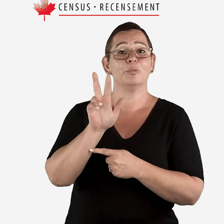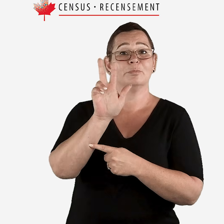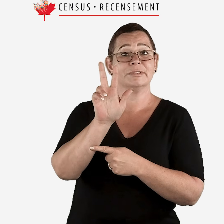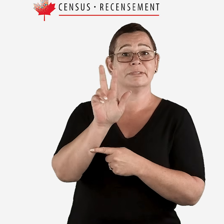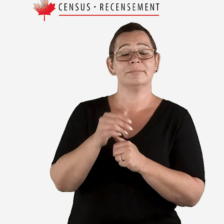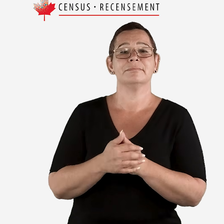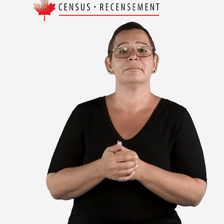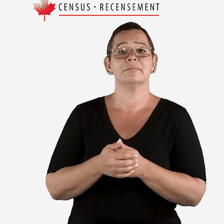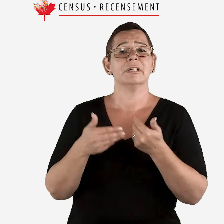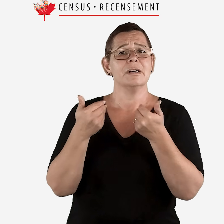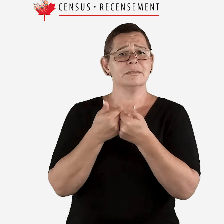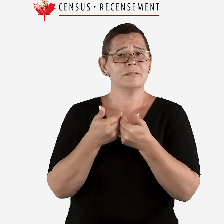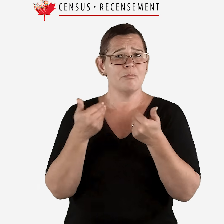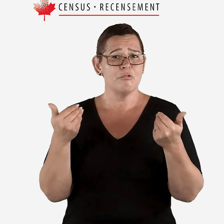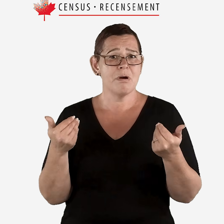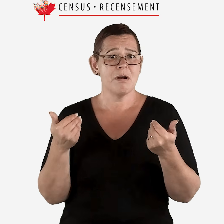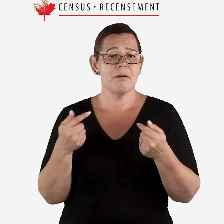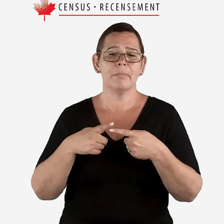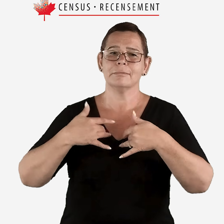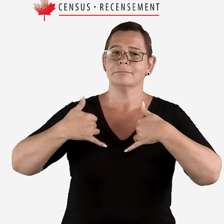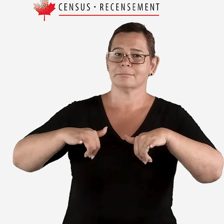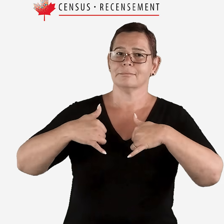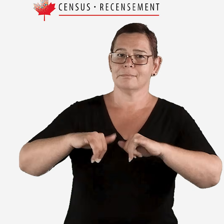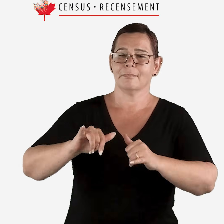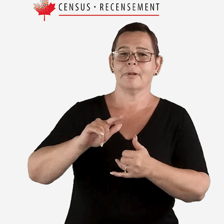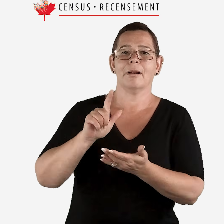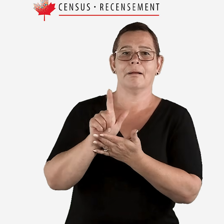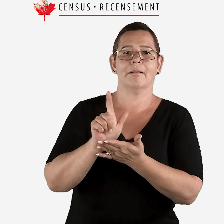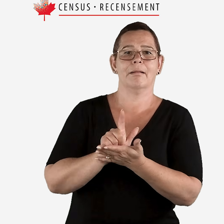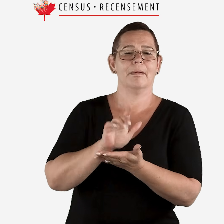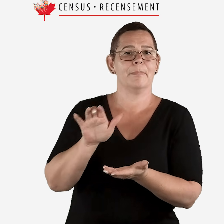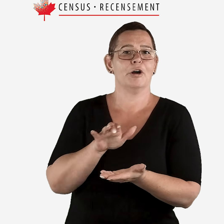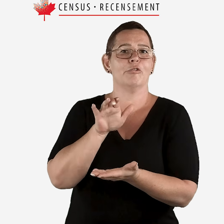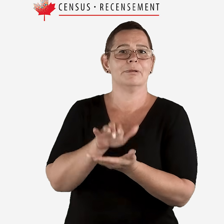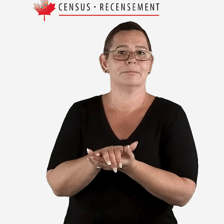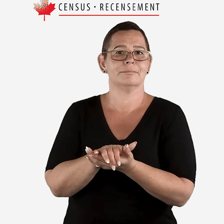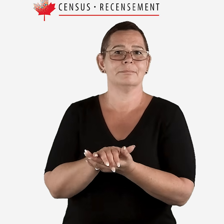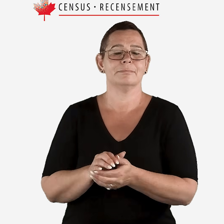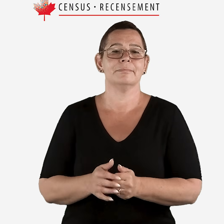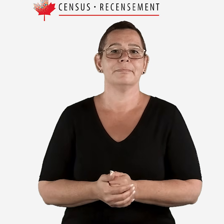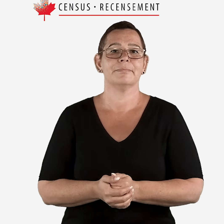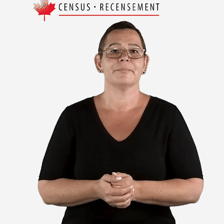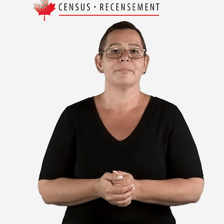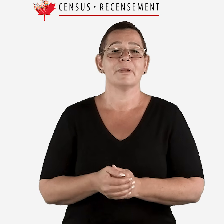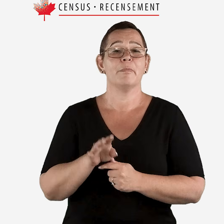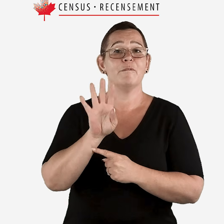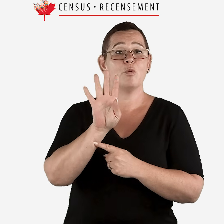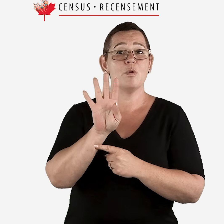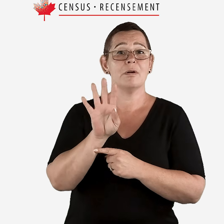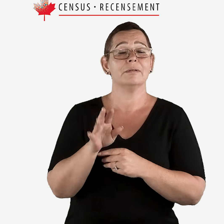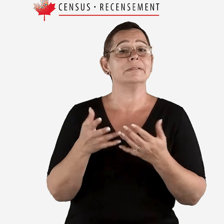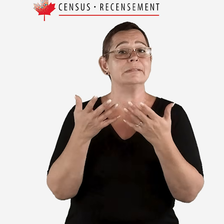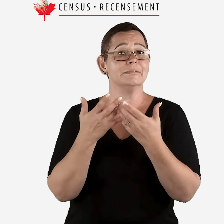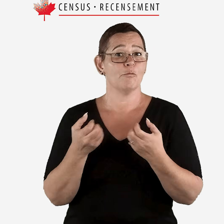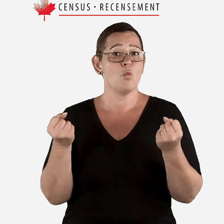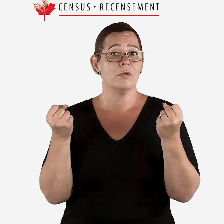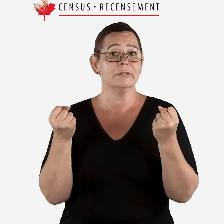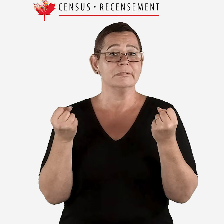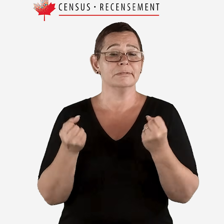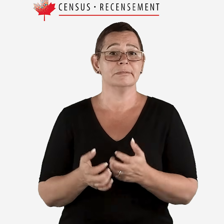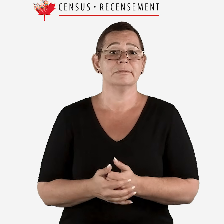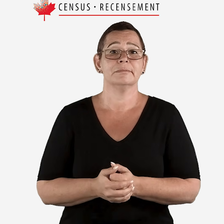Response option 3: Separated, but still legally married Response option 4: Divorced